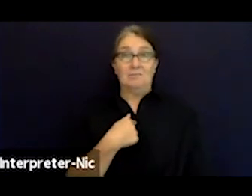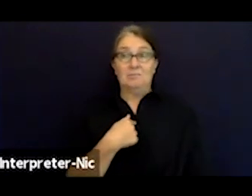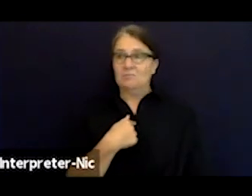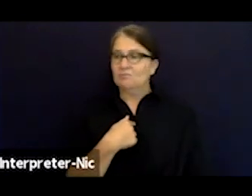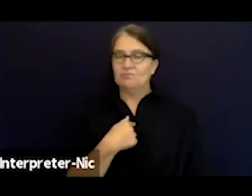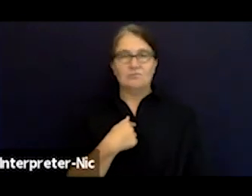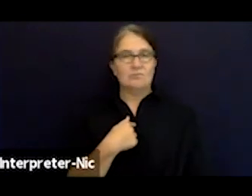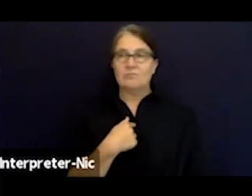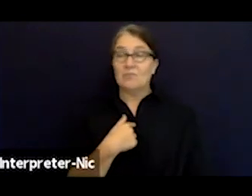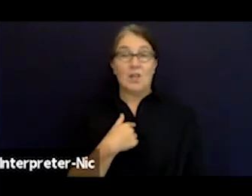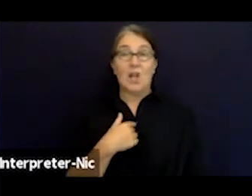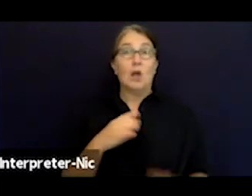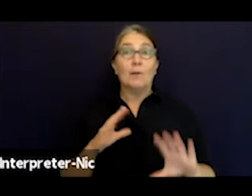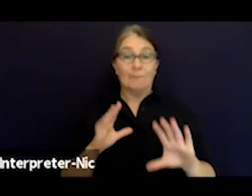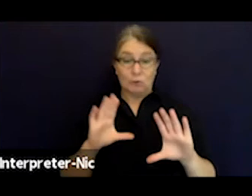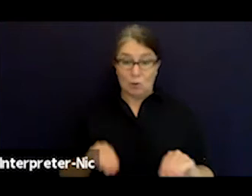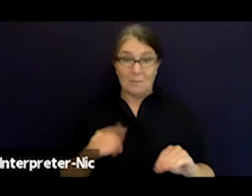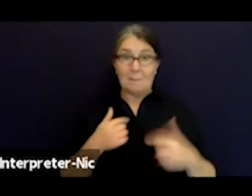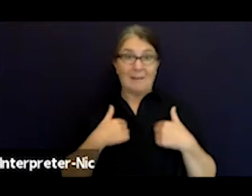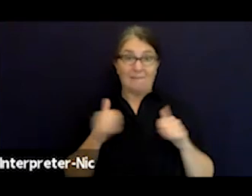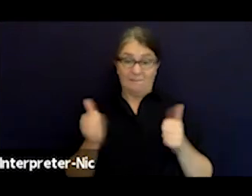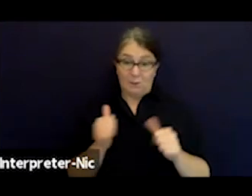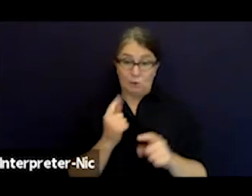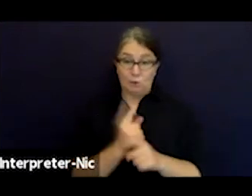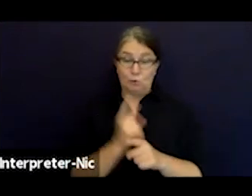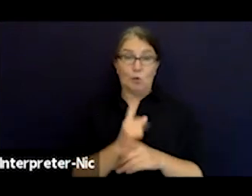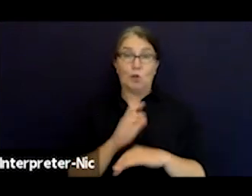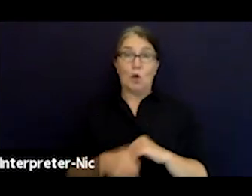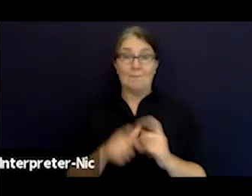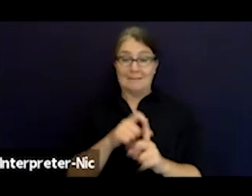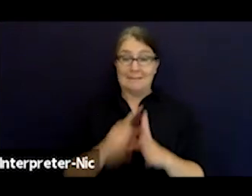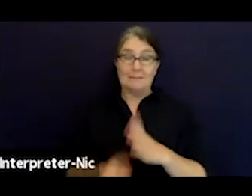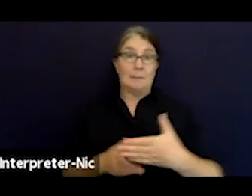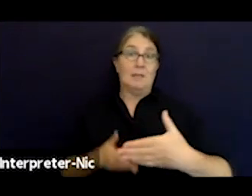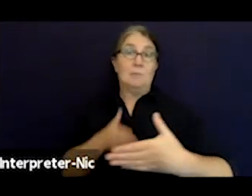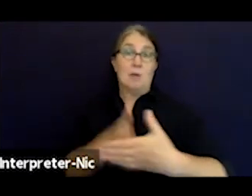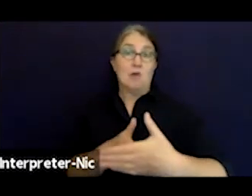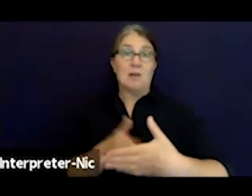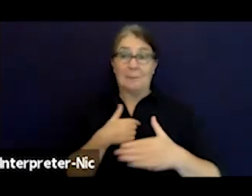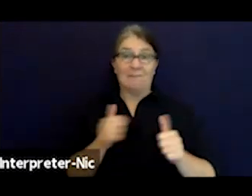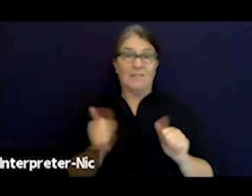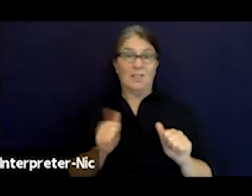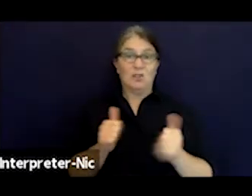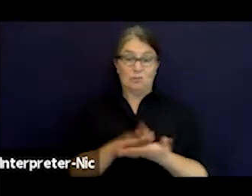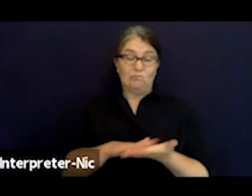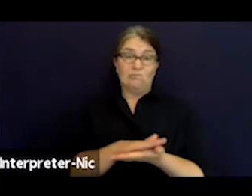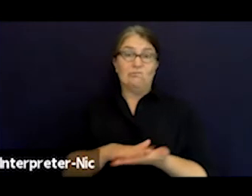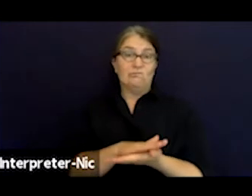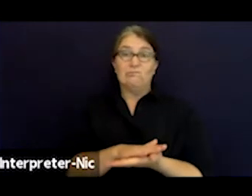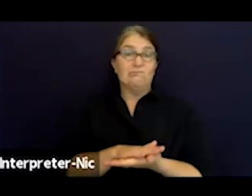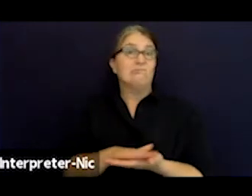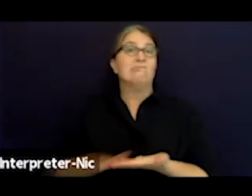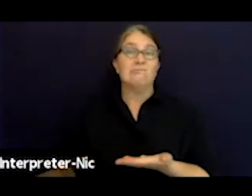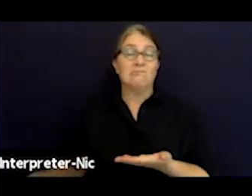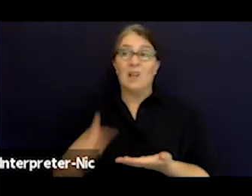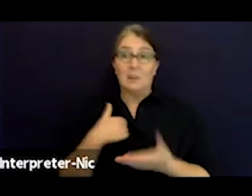first or only about disability barriers. In fact, I have stopped talking to my colleagues